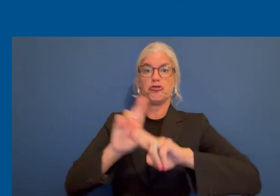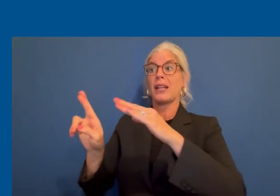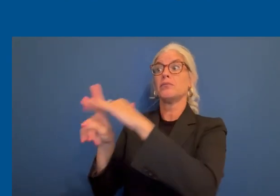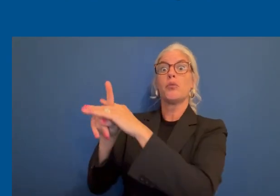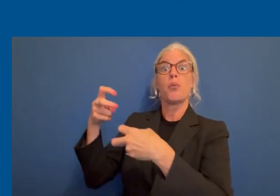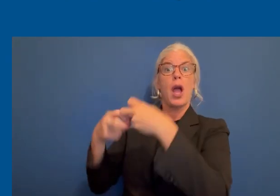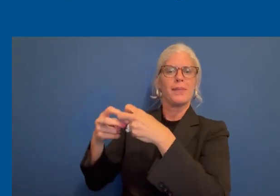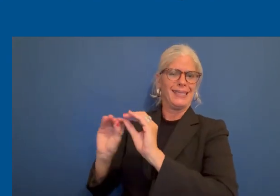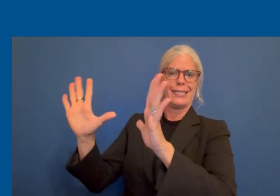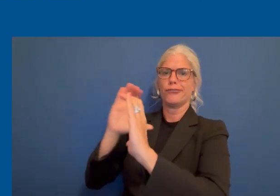your needs clearly.